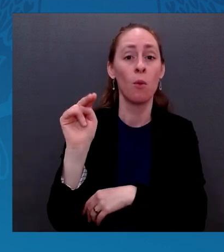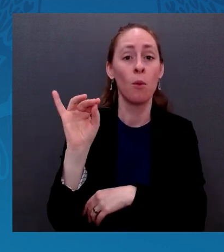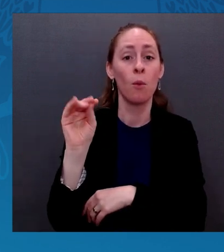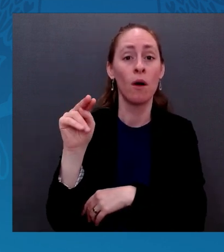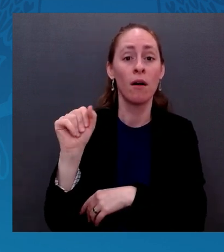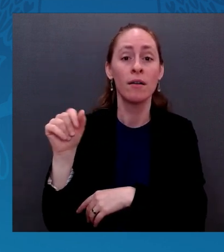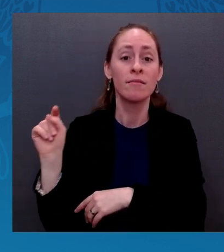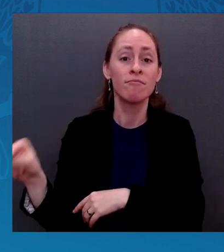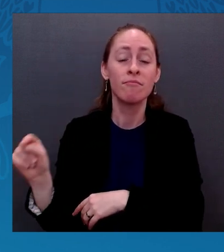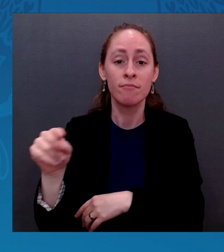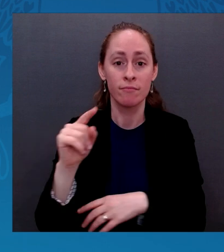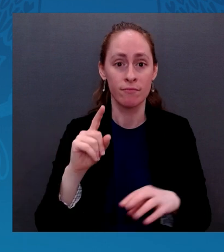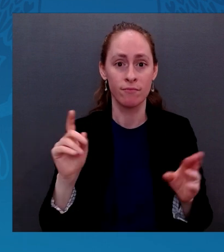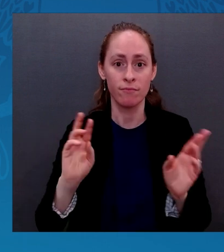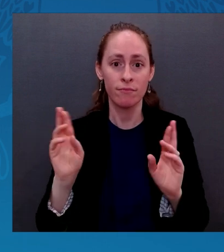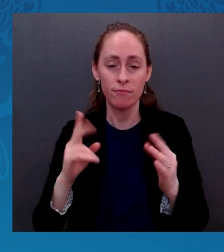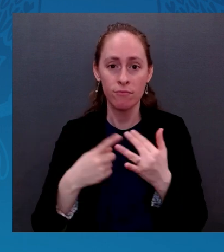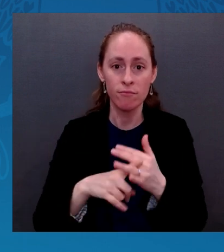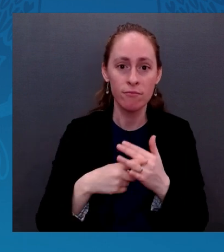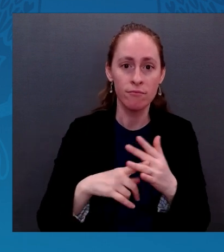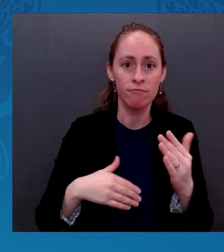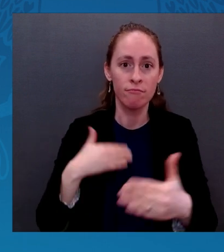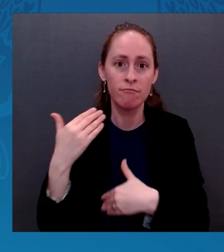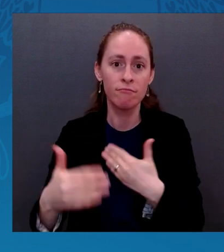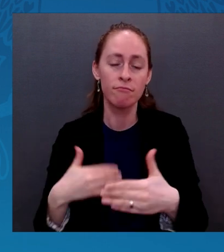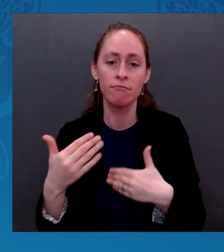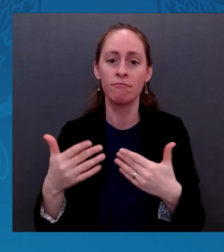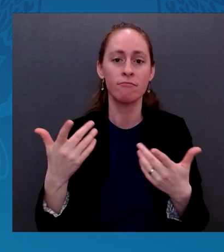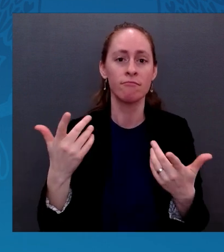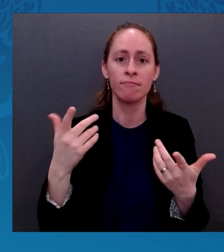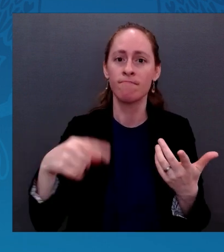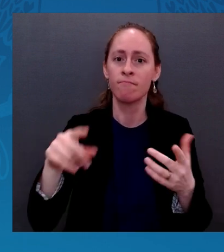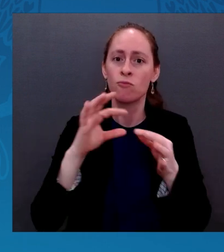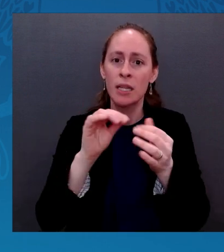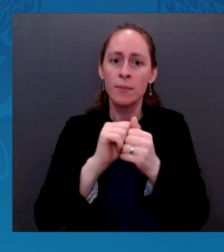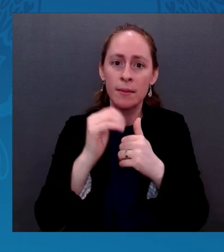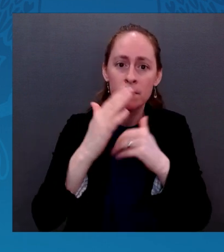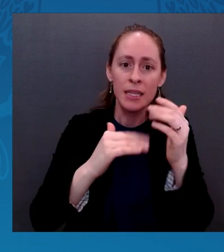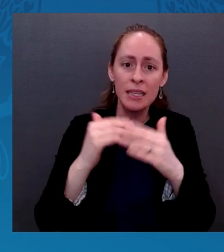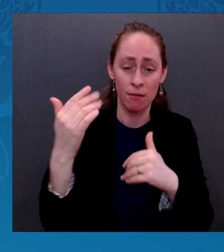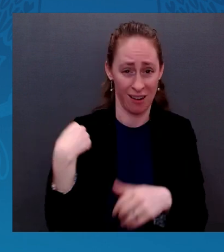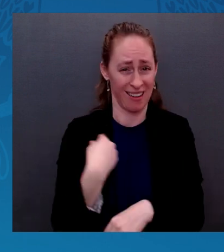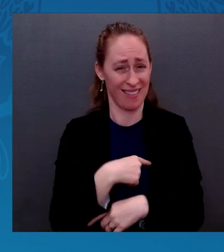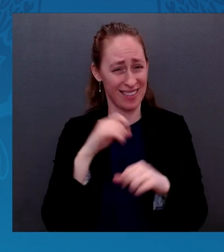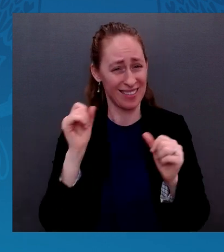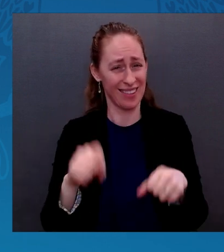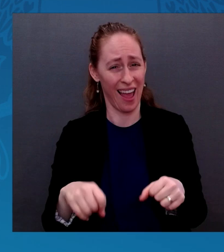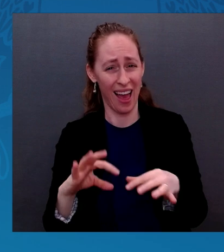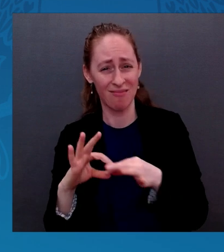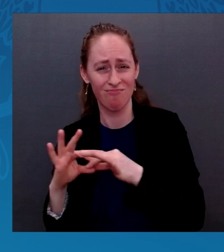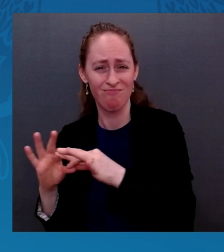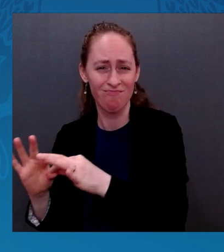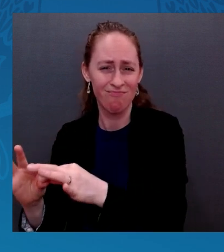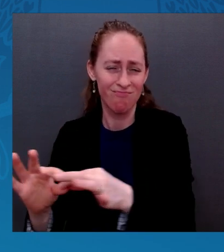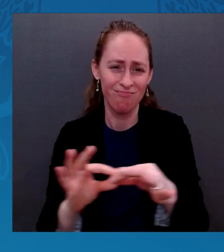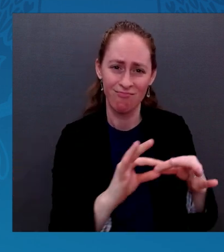Then we see that the job actually gets done. So all of these issues come together around not only the crisis,